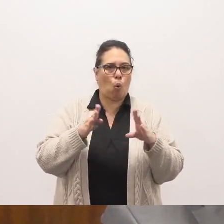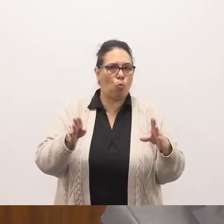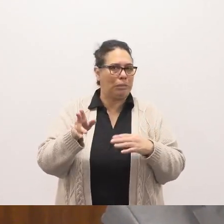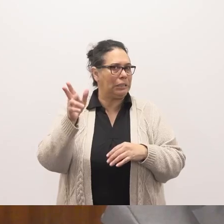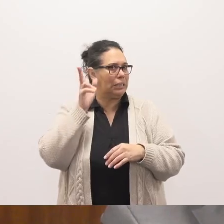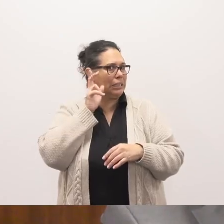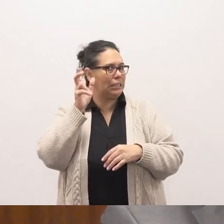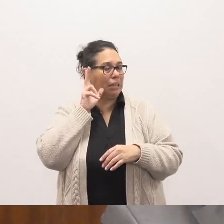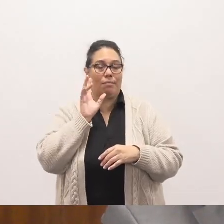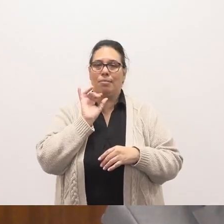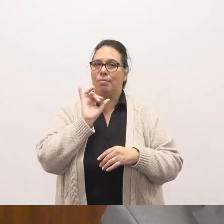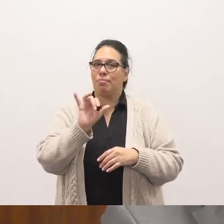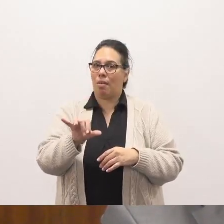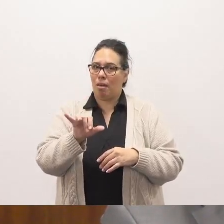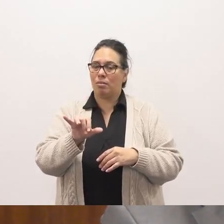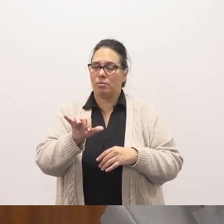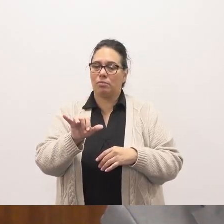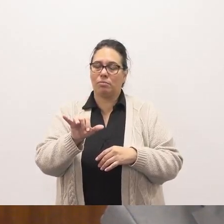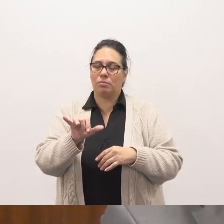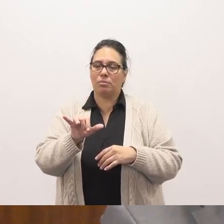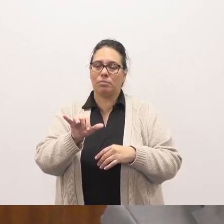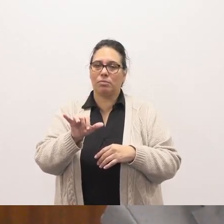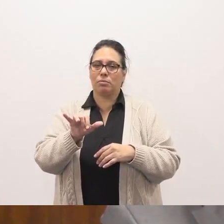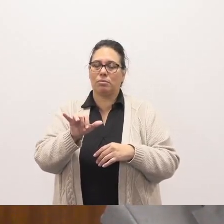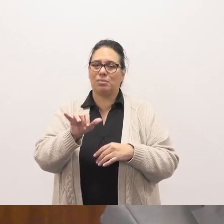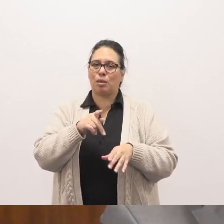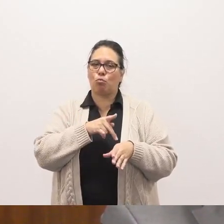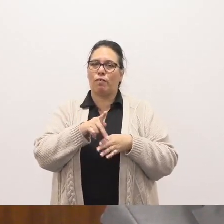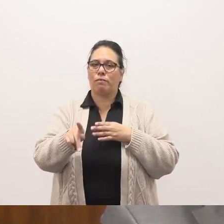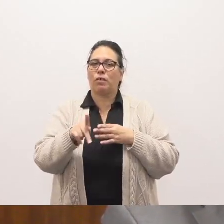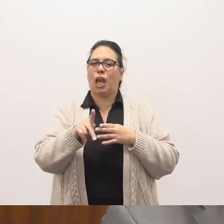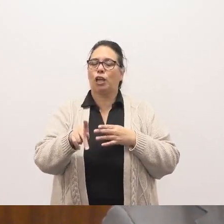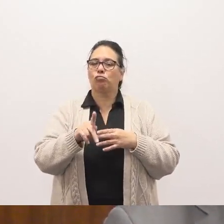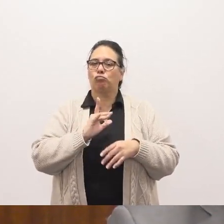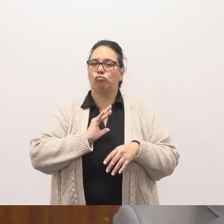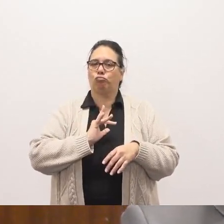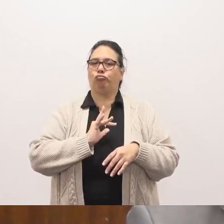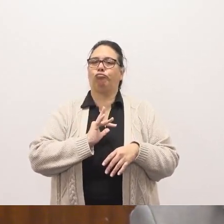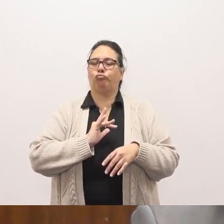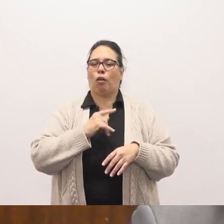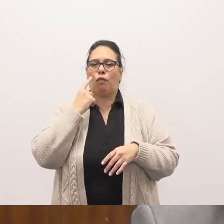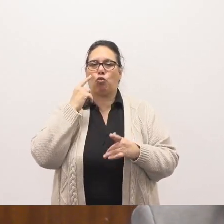that that is the professional courtesy and the tools for a successful campus.